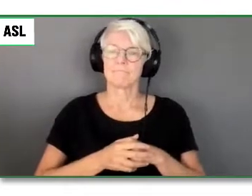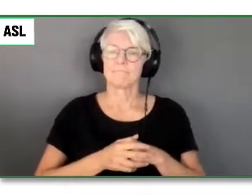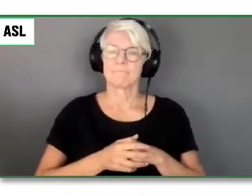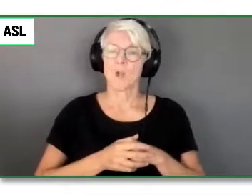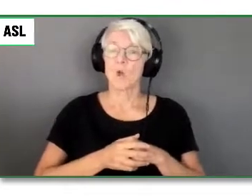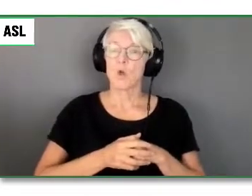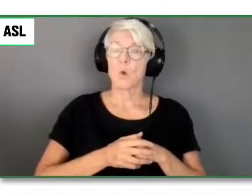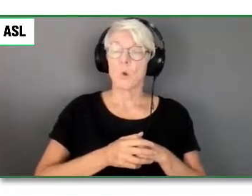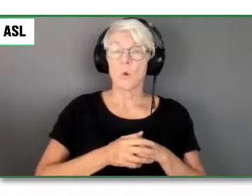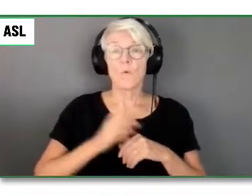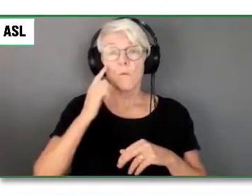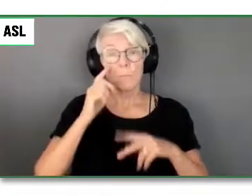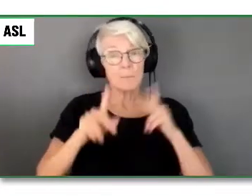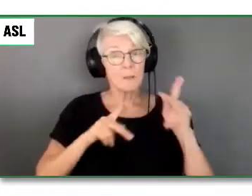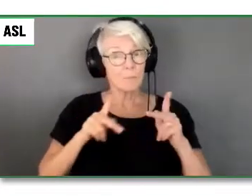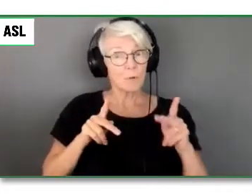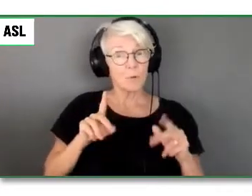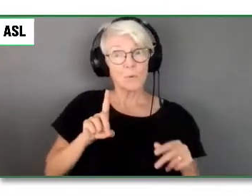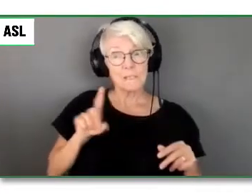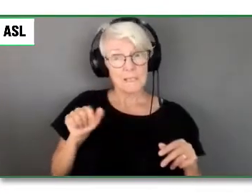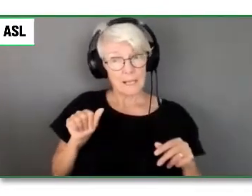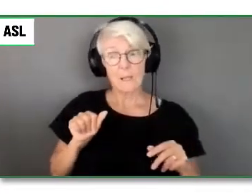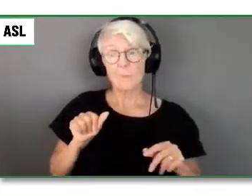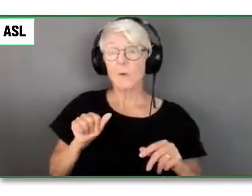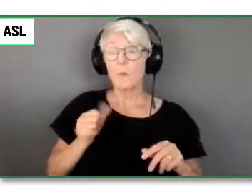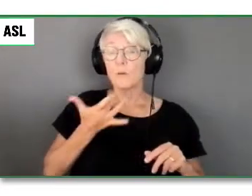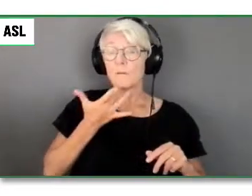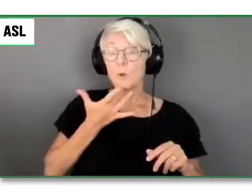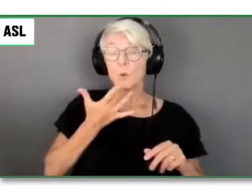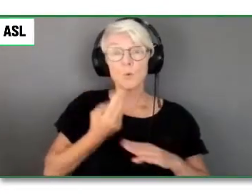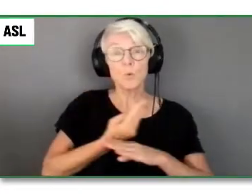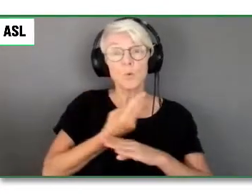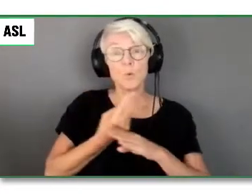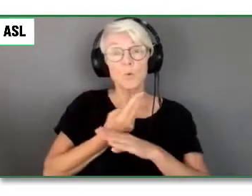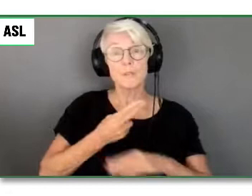with disabilities who prefer to use Calgary transit they can use the bus or